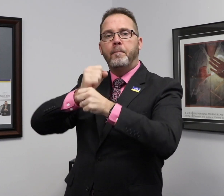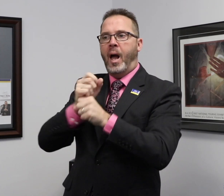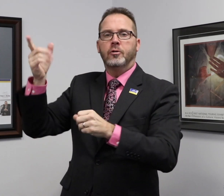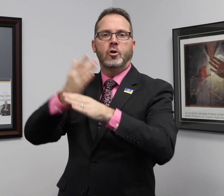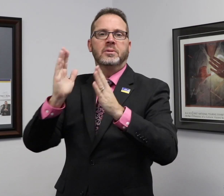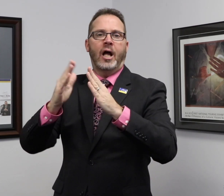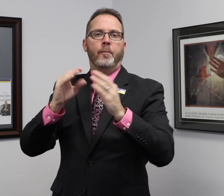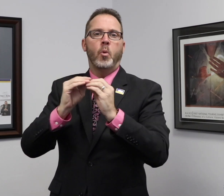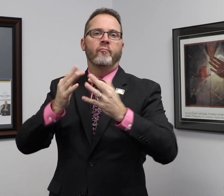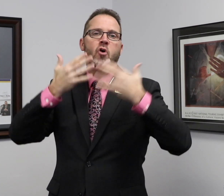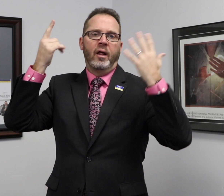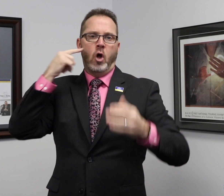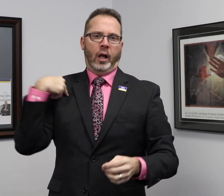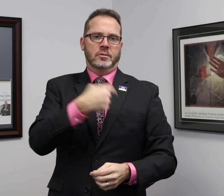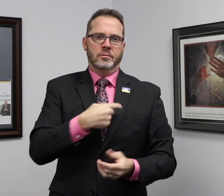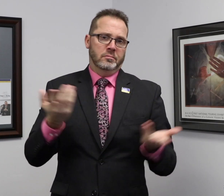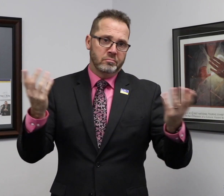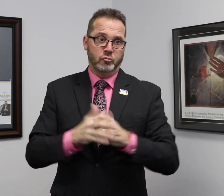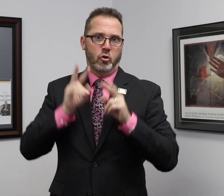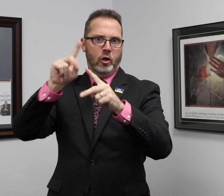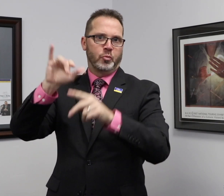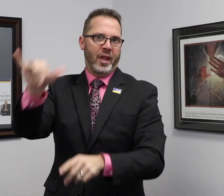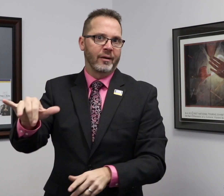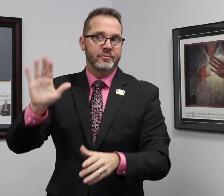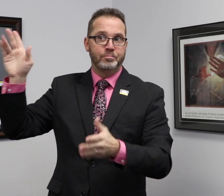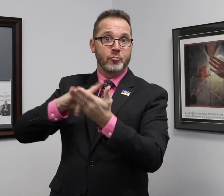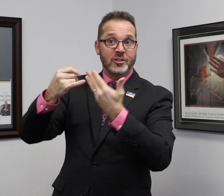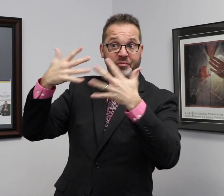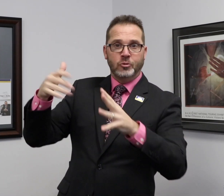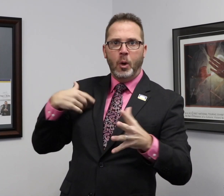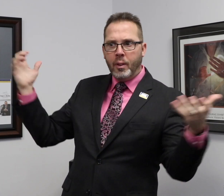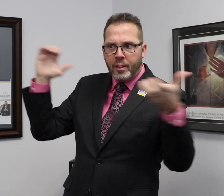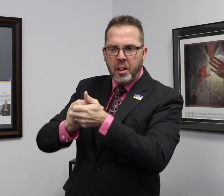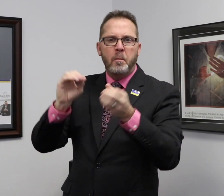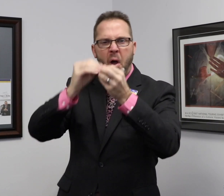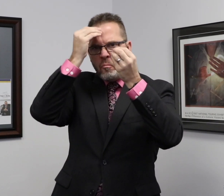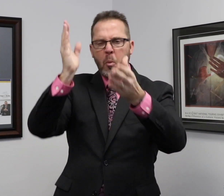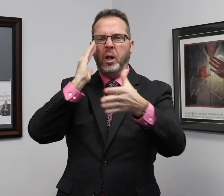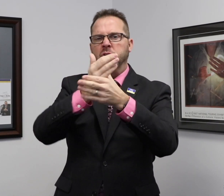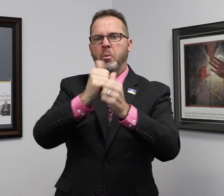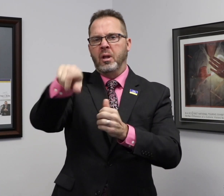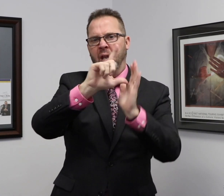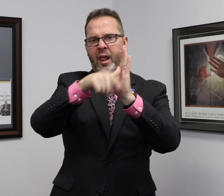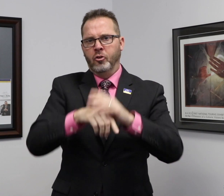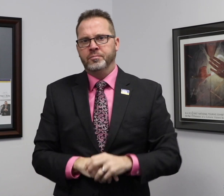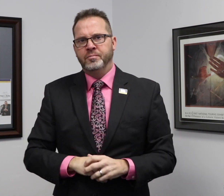and PSD partnered for this project to help us think about ways the community can become more deaf friendly and the project is ongoing so we look forward to